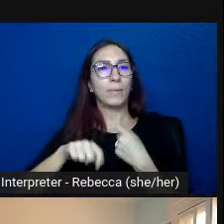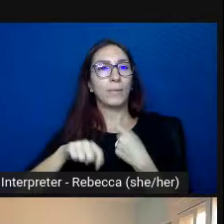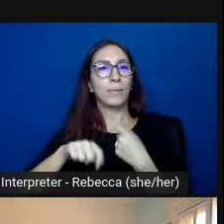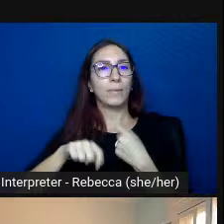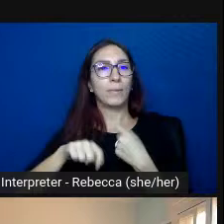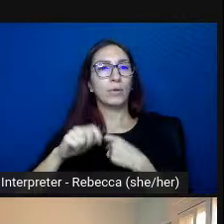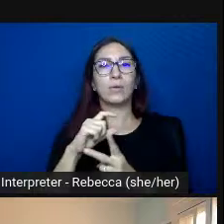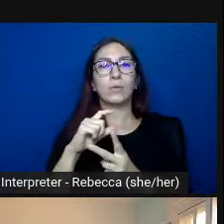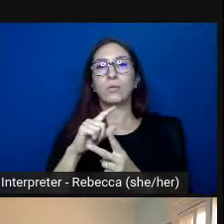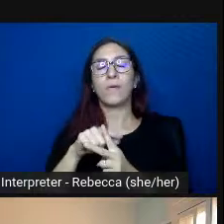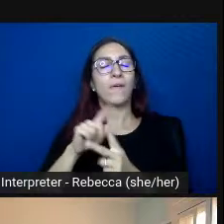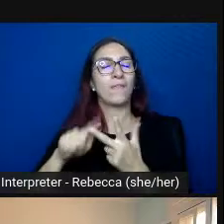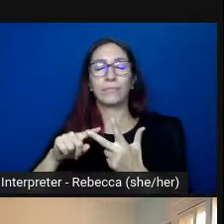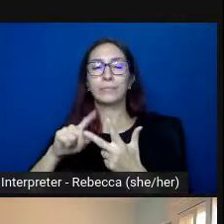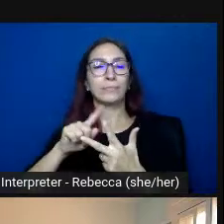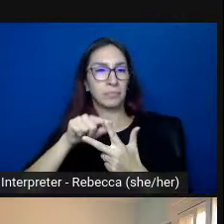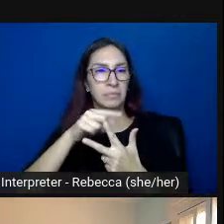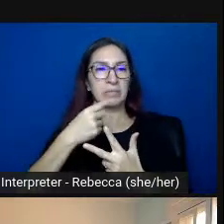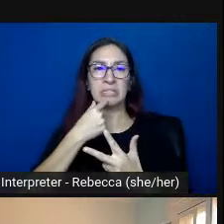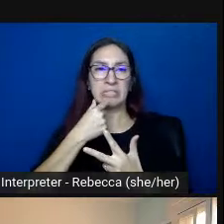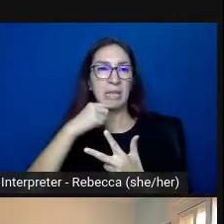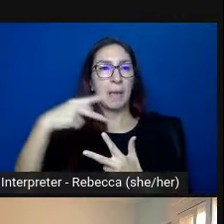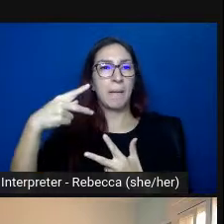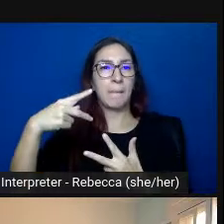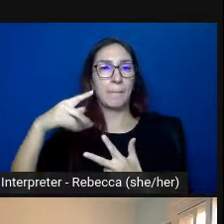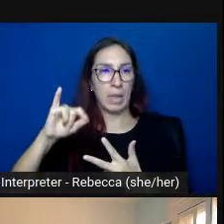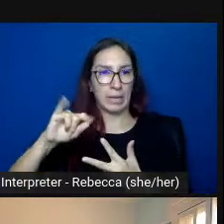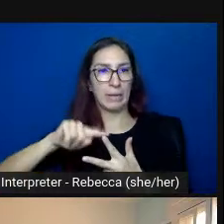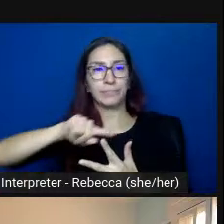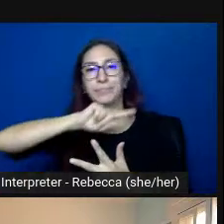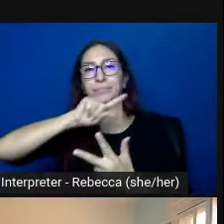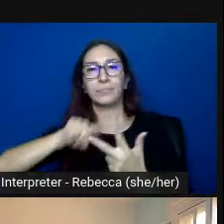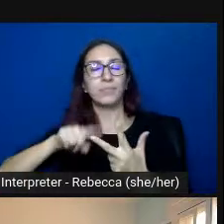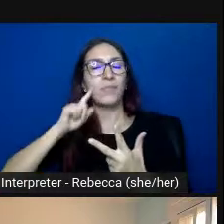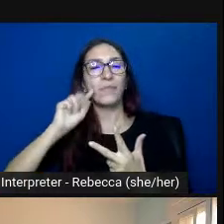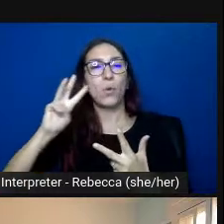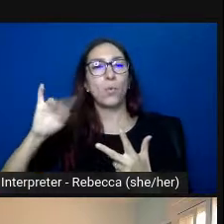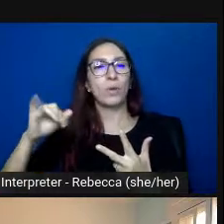We call planes planes but for widgets we use the word